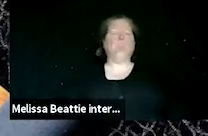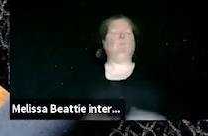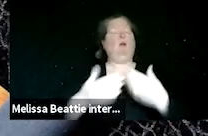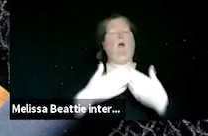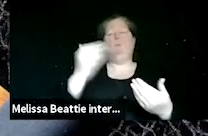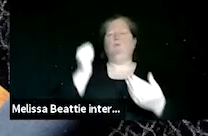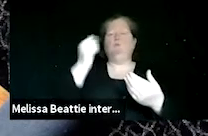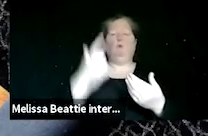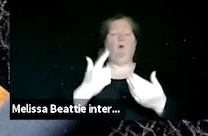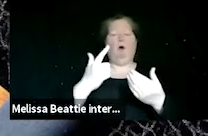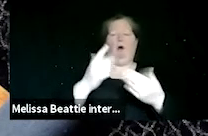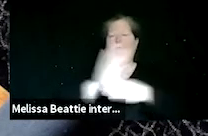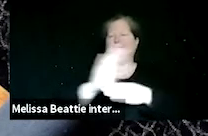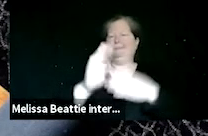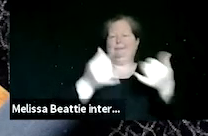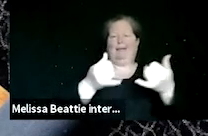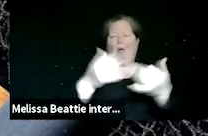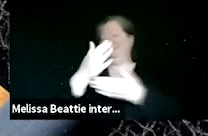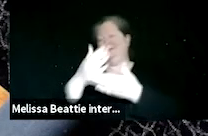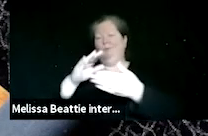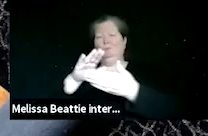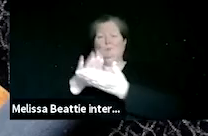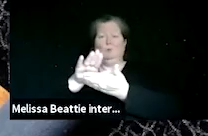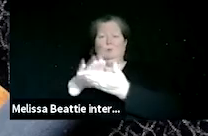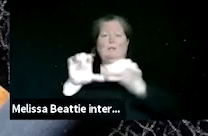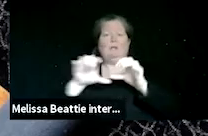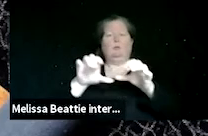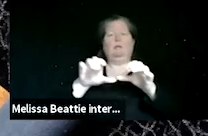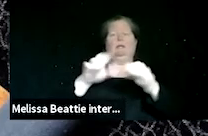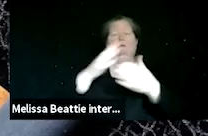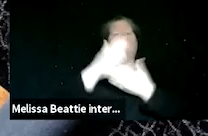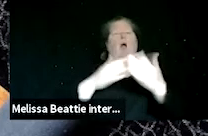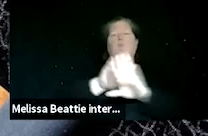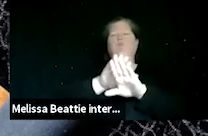most schools are doing some version of self fishing or simulated fishing type program.